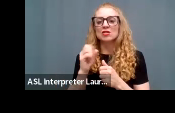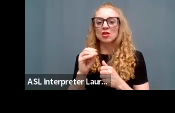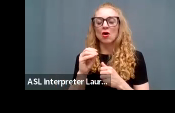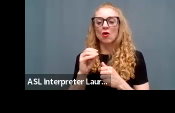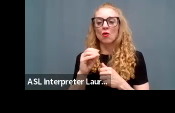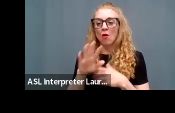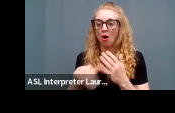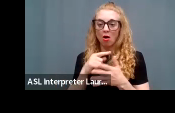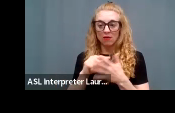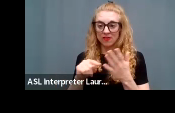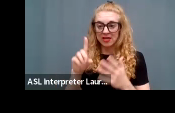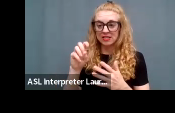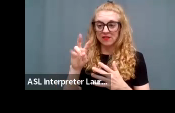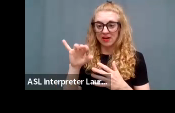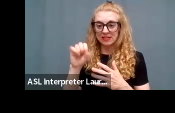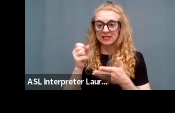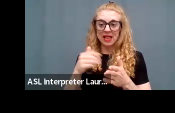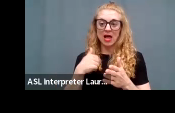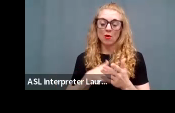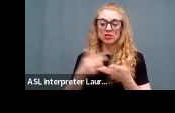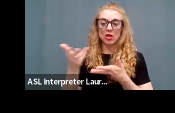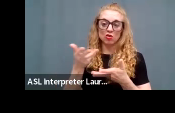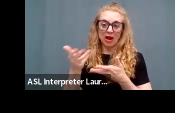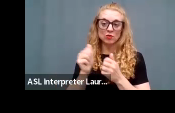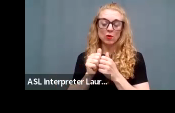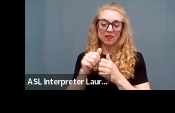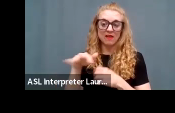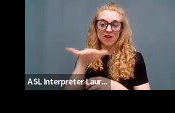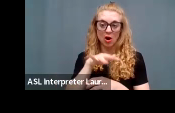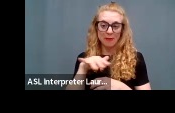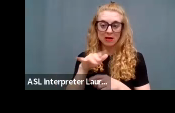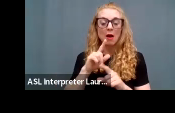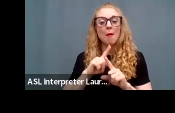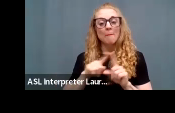devices allow us to interact with our environment but they need a physical Network to communicate